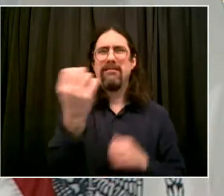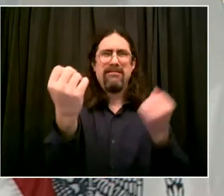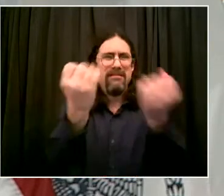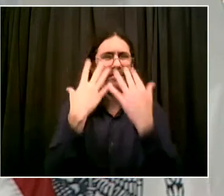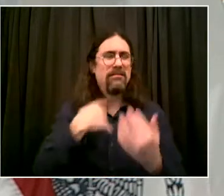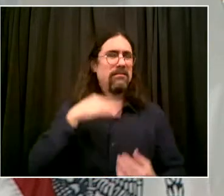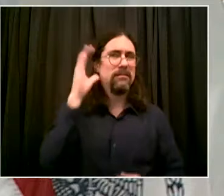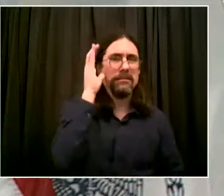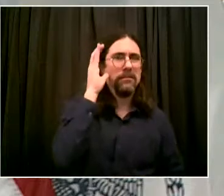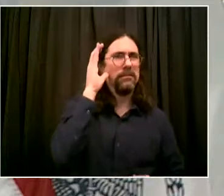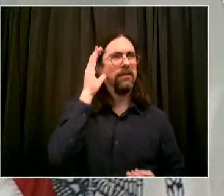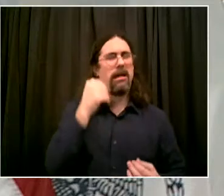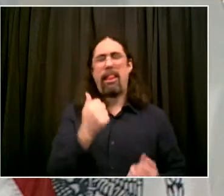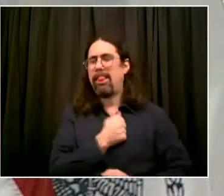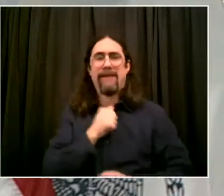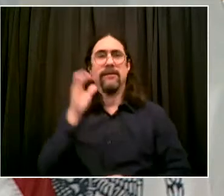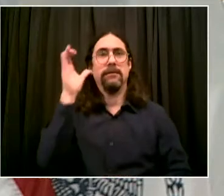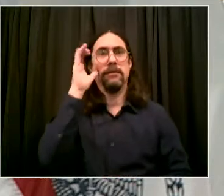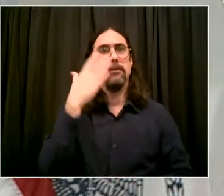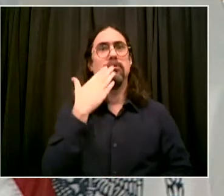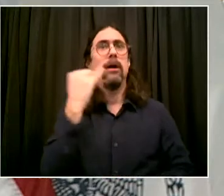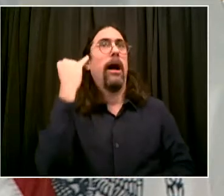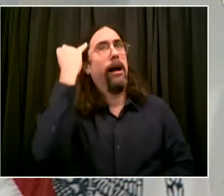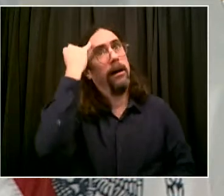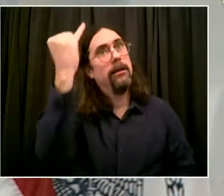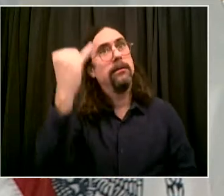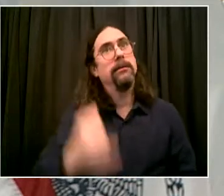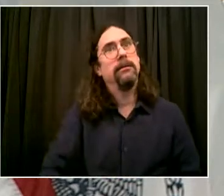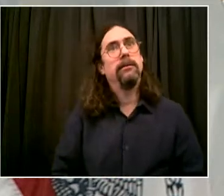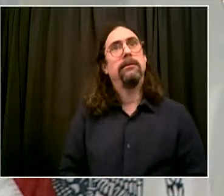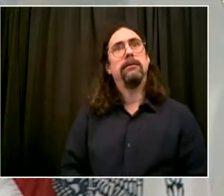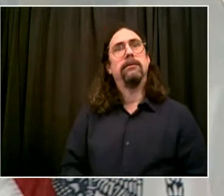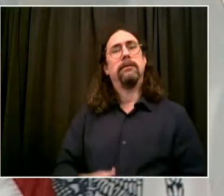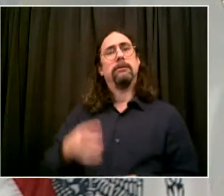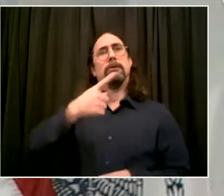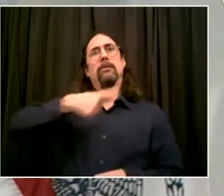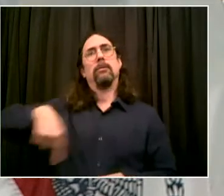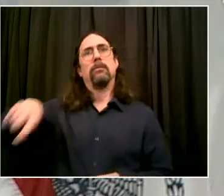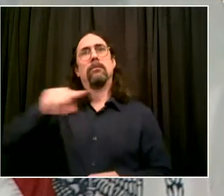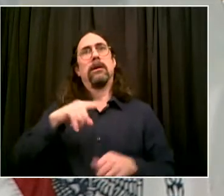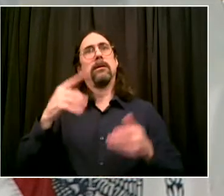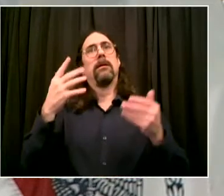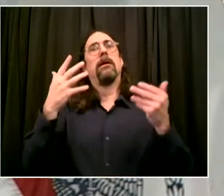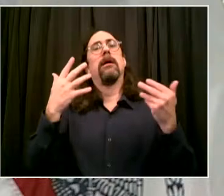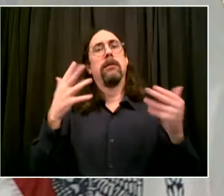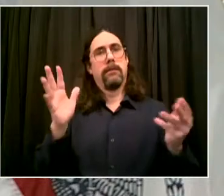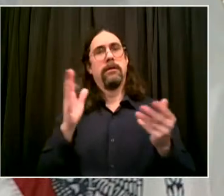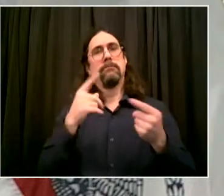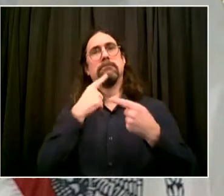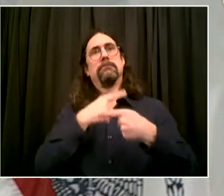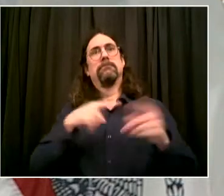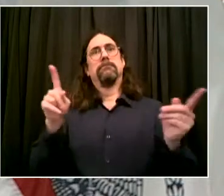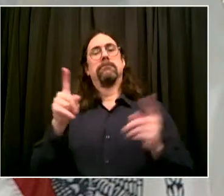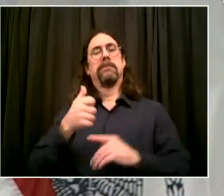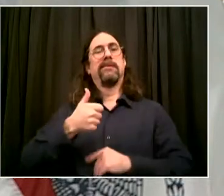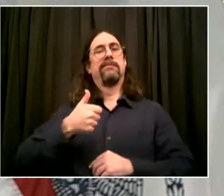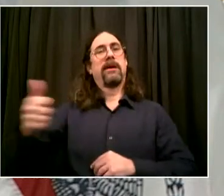OVER THE LAST COUPLE OF WEEKS WE TALKED ABOUT HOMEBOUND SENIORS S ISA A PARTICULAR CHALLENGE. FOR SENIORS WHO